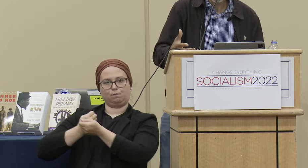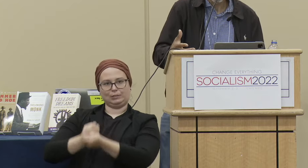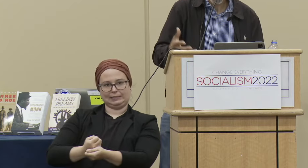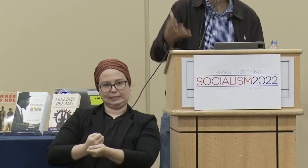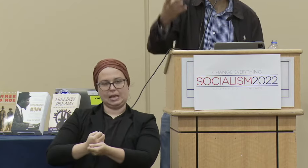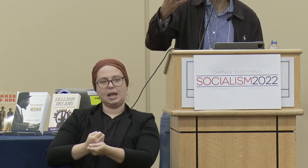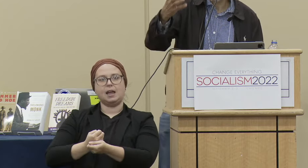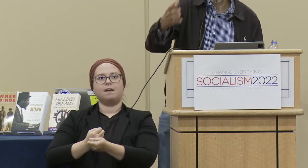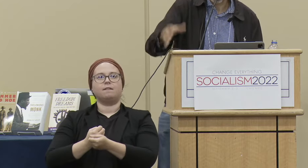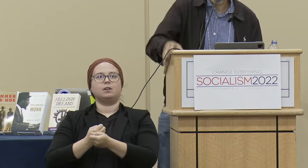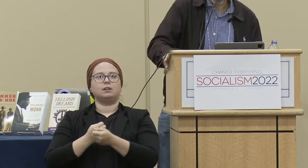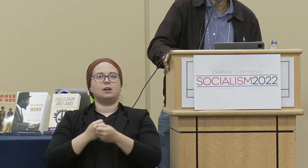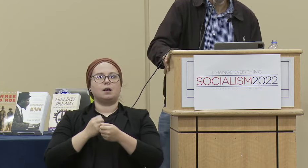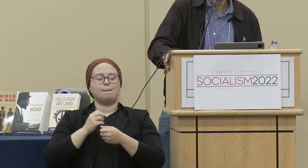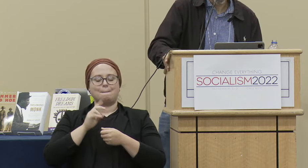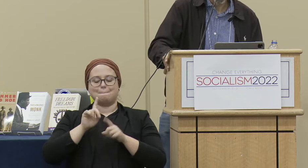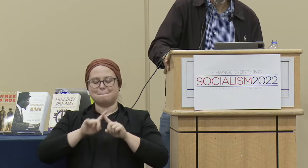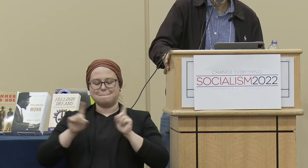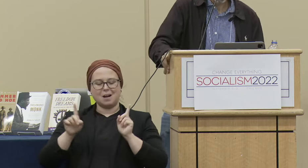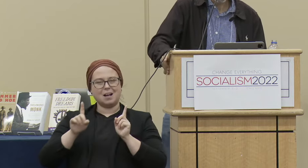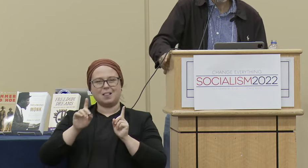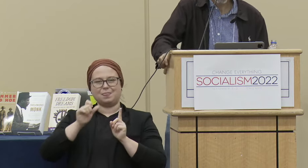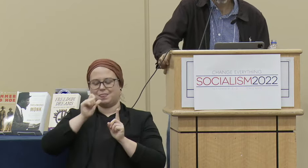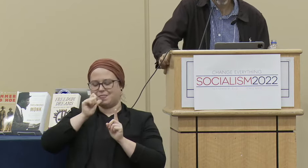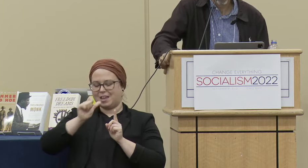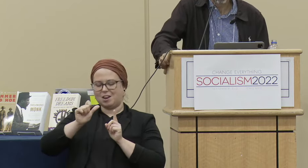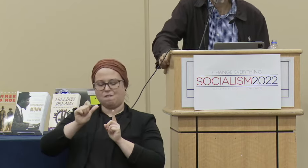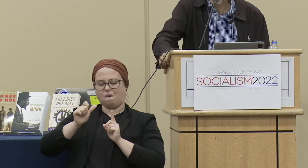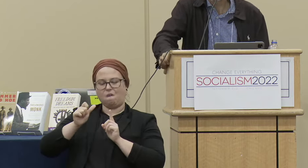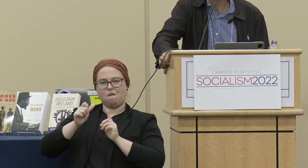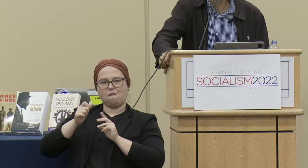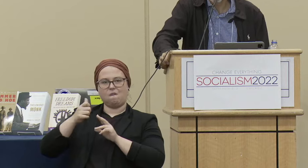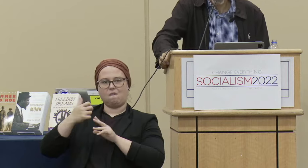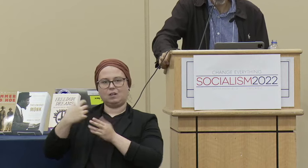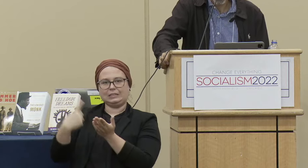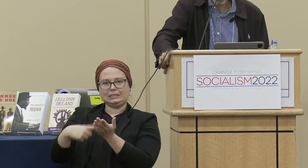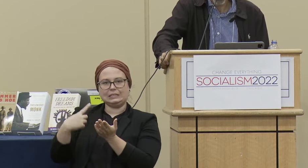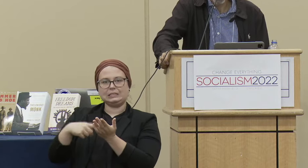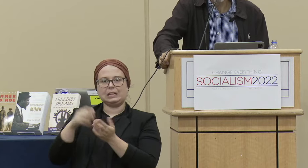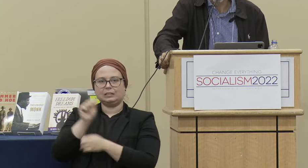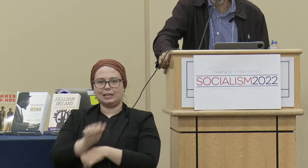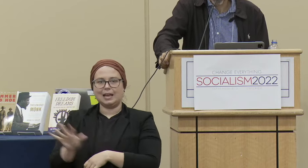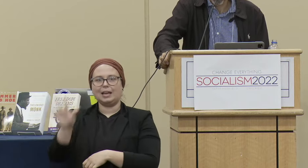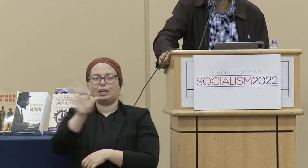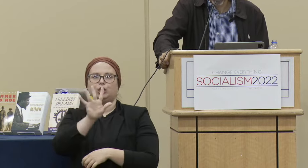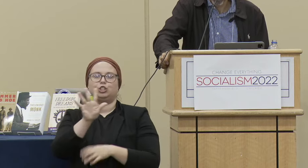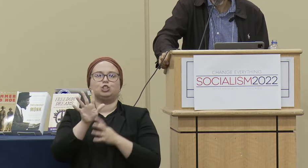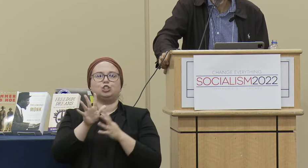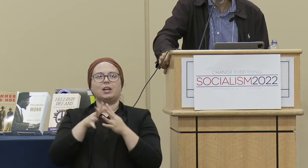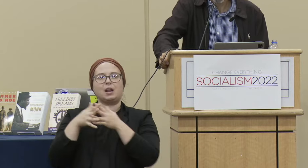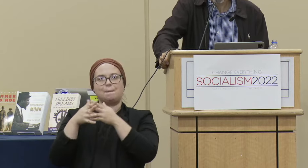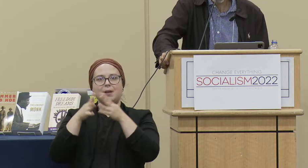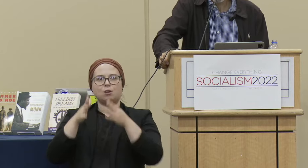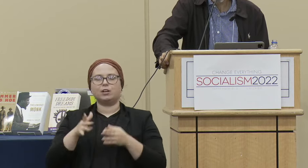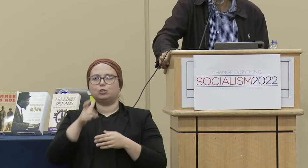enslaved, who can document their genealogy . But they